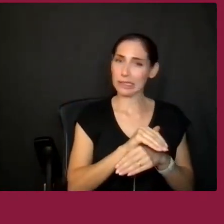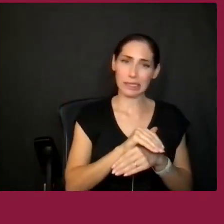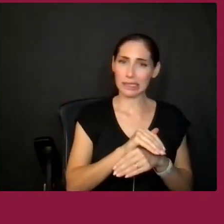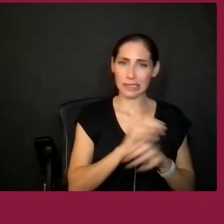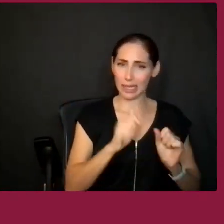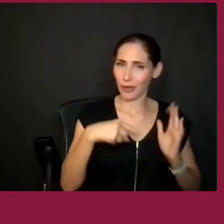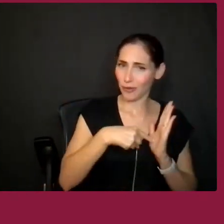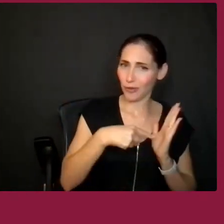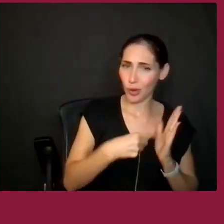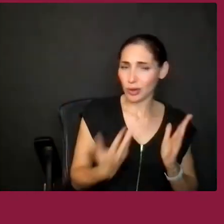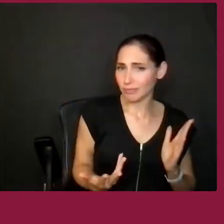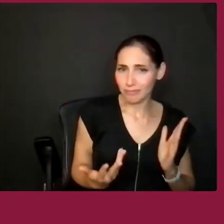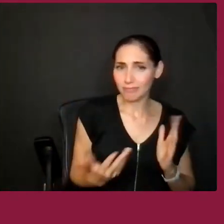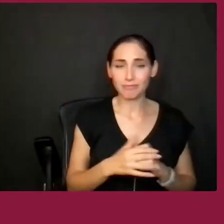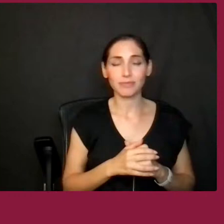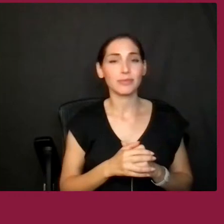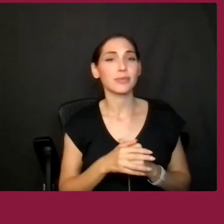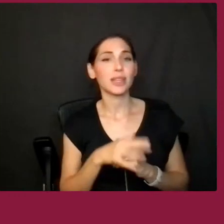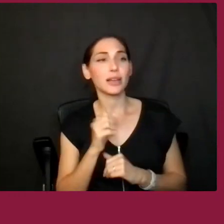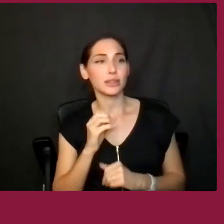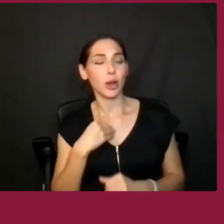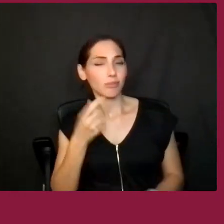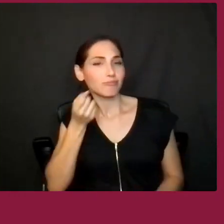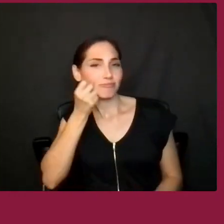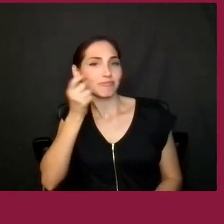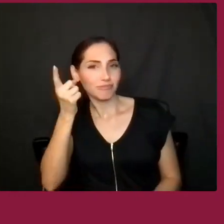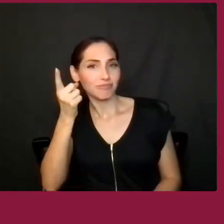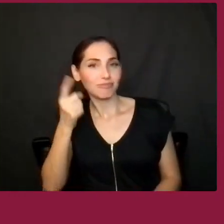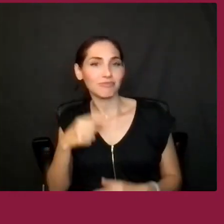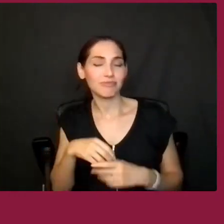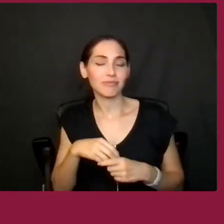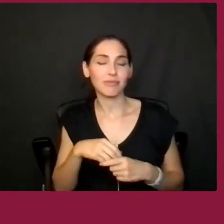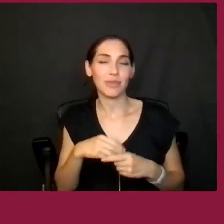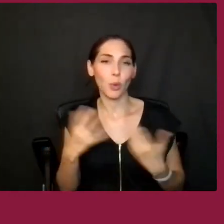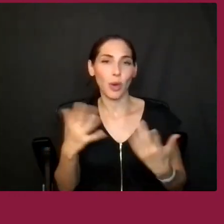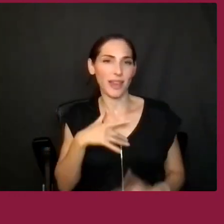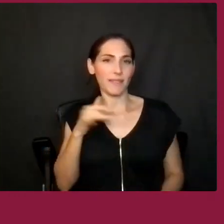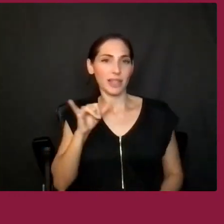Uh, so I understand what, what it's like to try to squeeze,